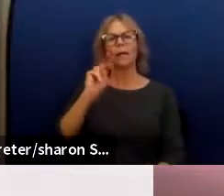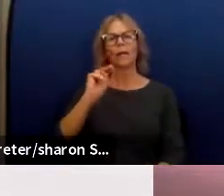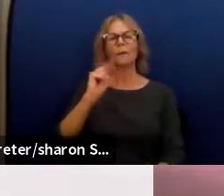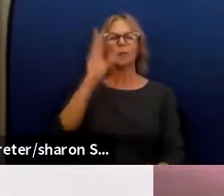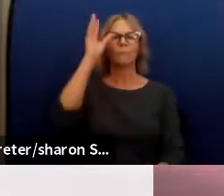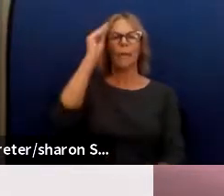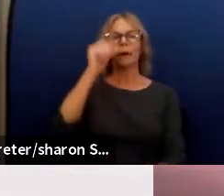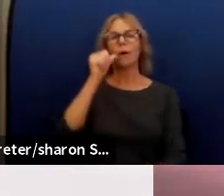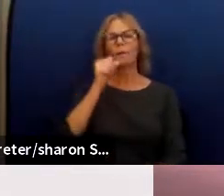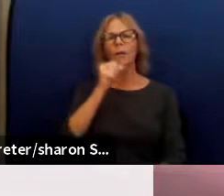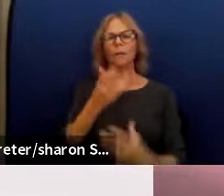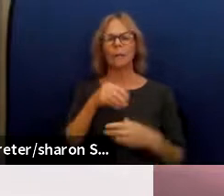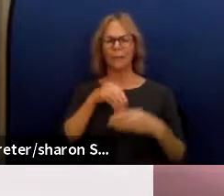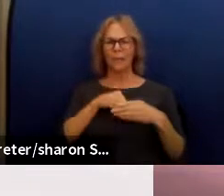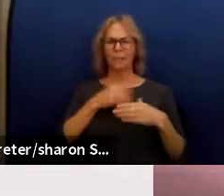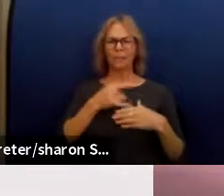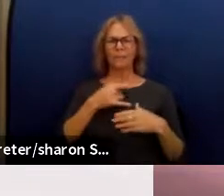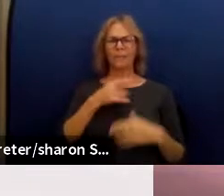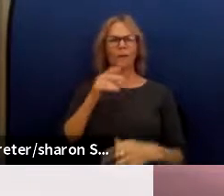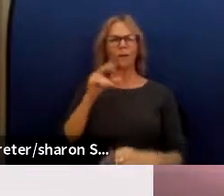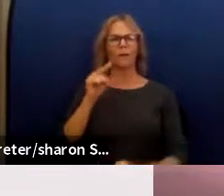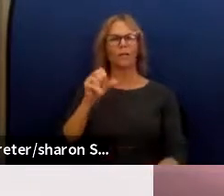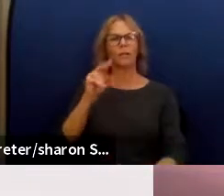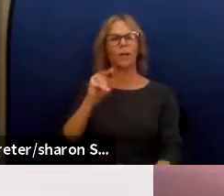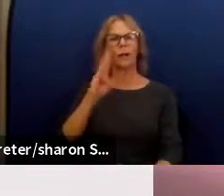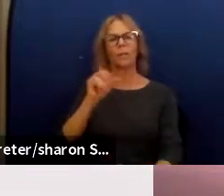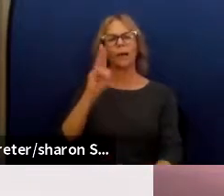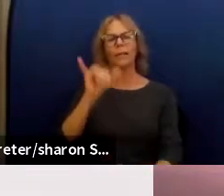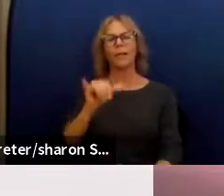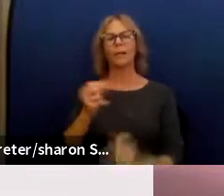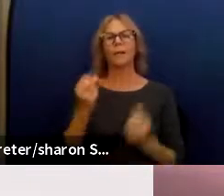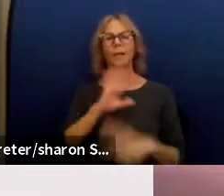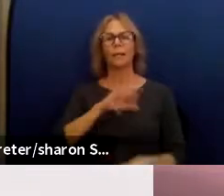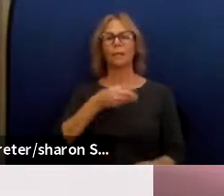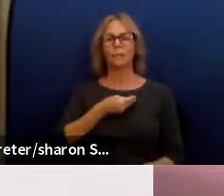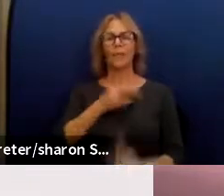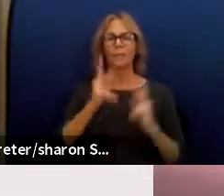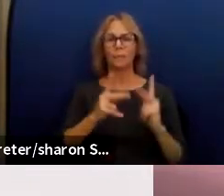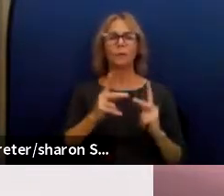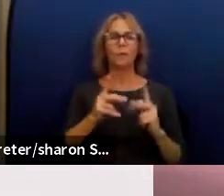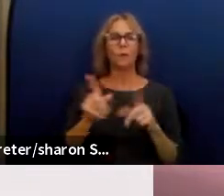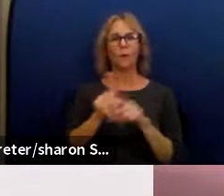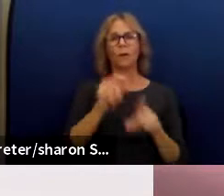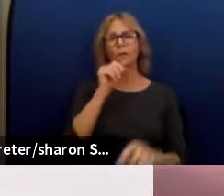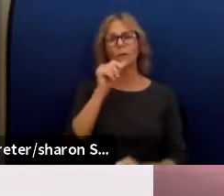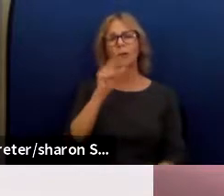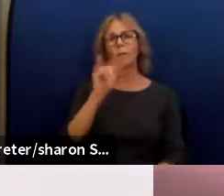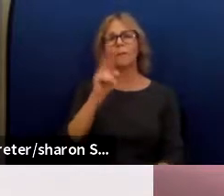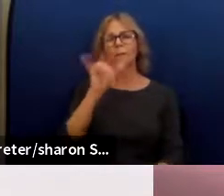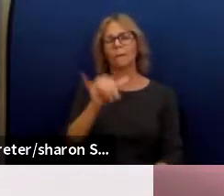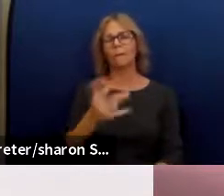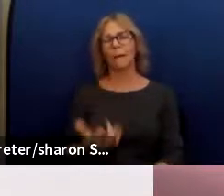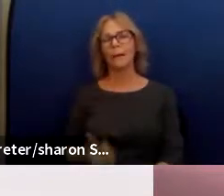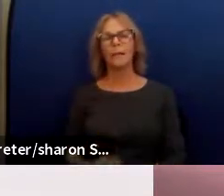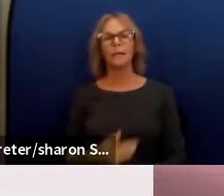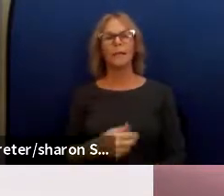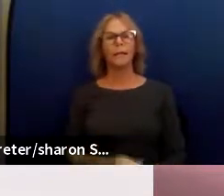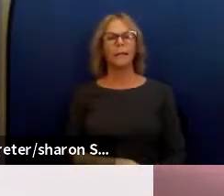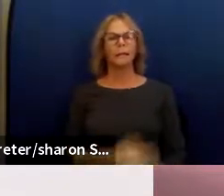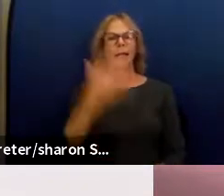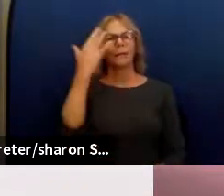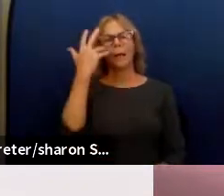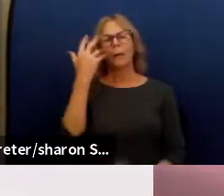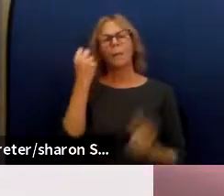also non binary. A lot of trans people, a lot of transgender people are also non binary, as well. So I know of plenty of trans people who